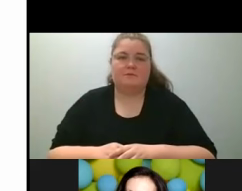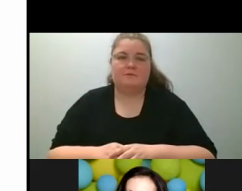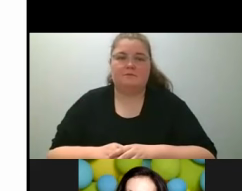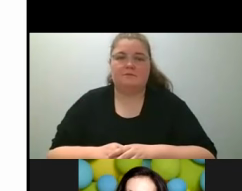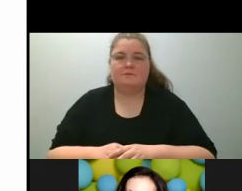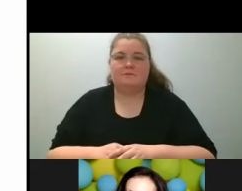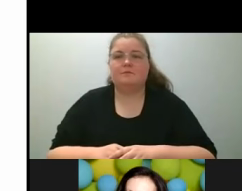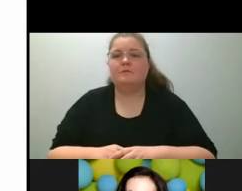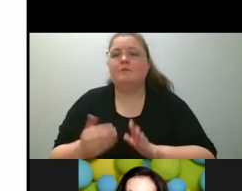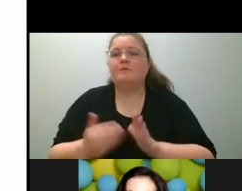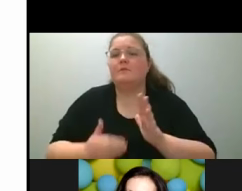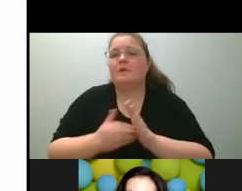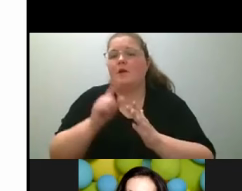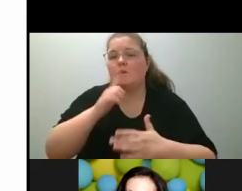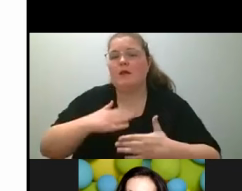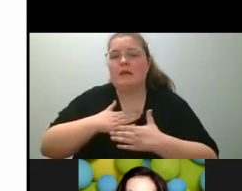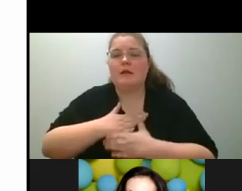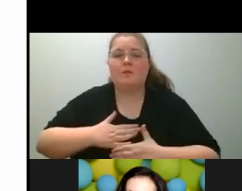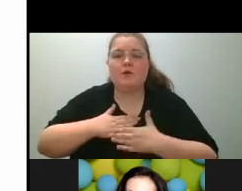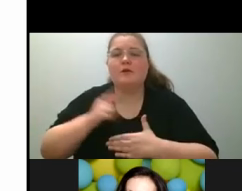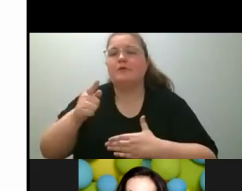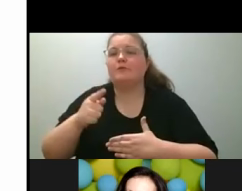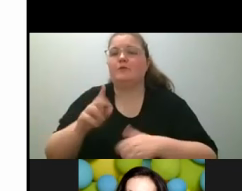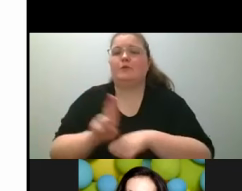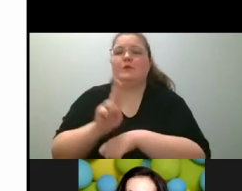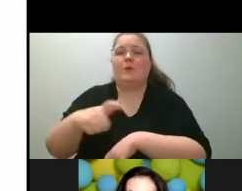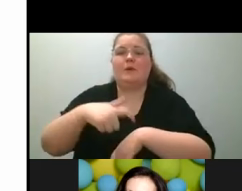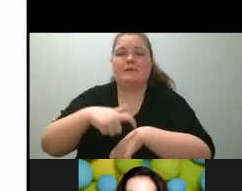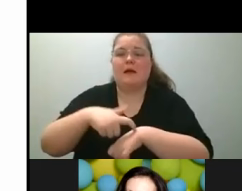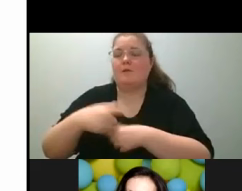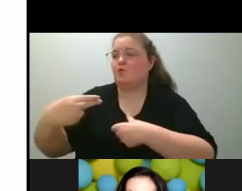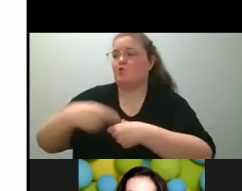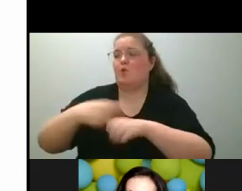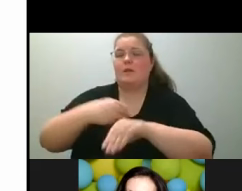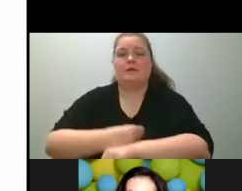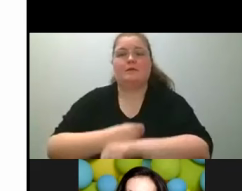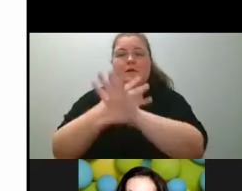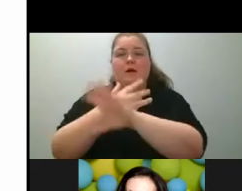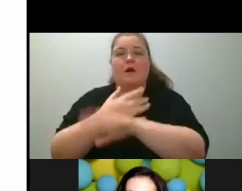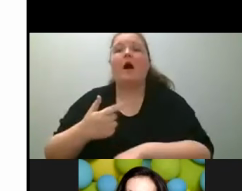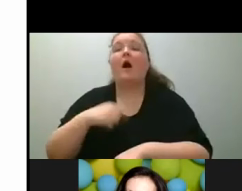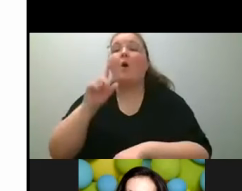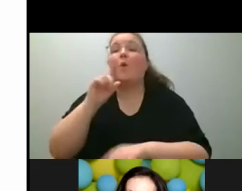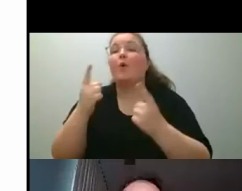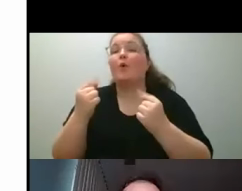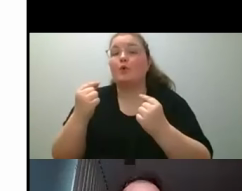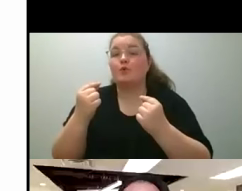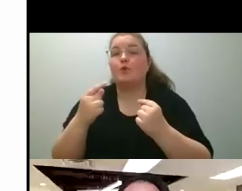I really appreciate all of you taking the time to join us today. I think we can go ahead and start taking some questions